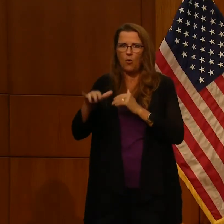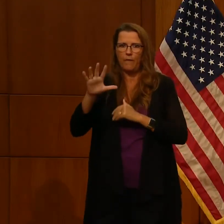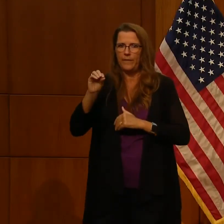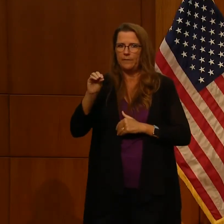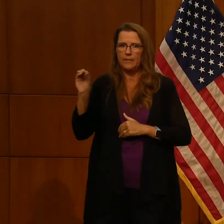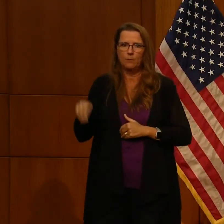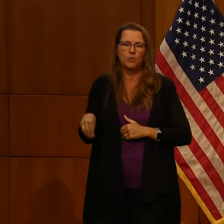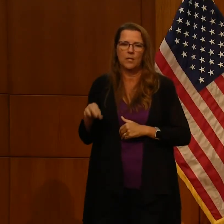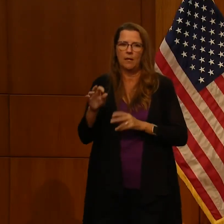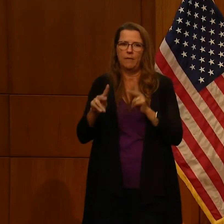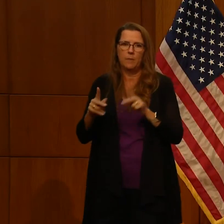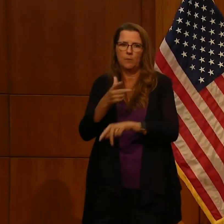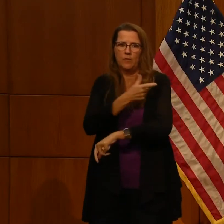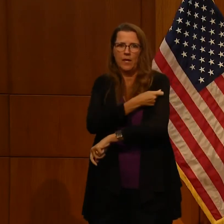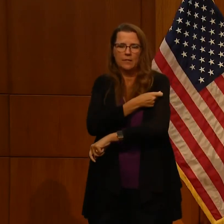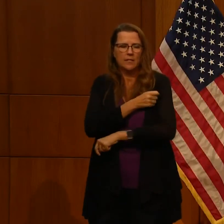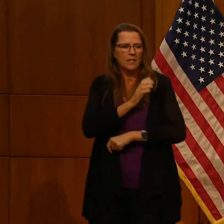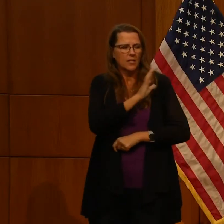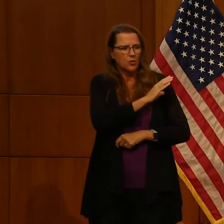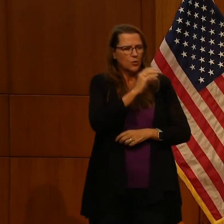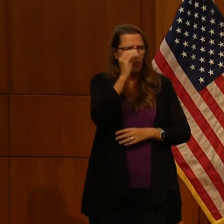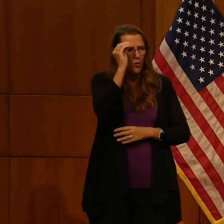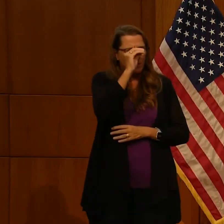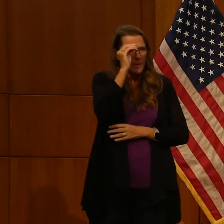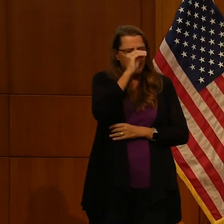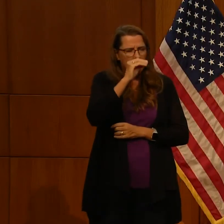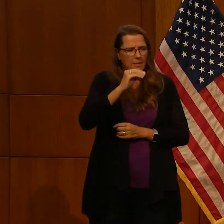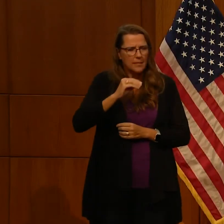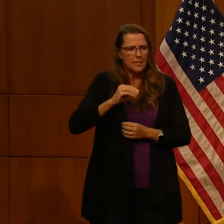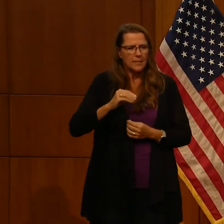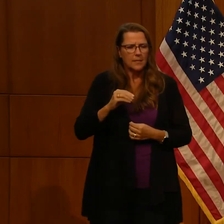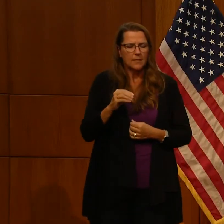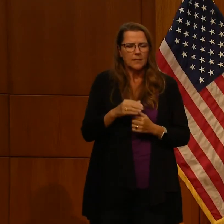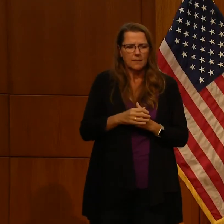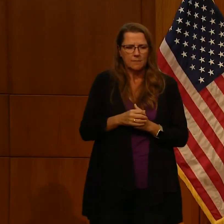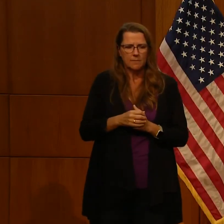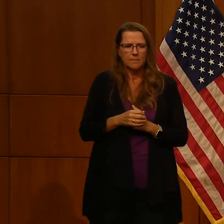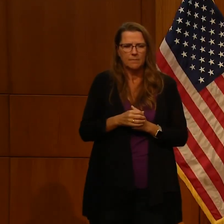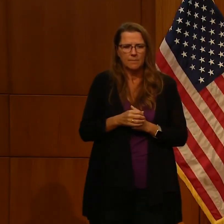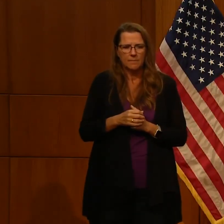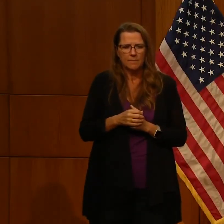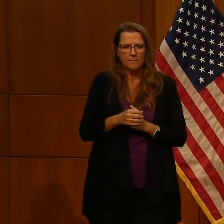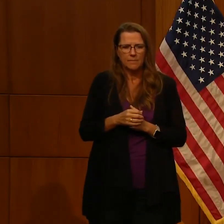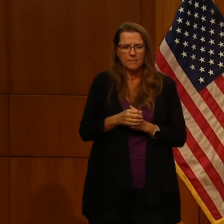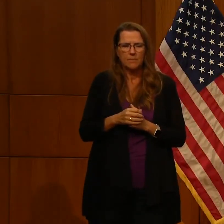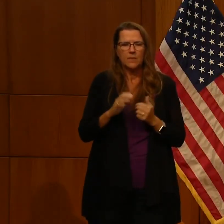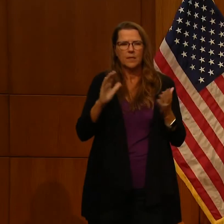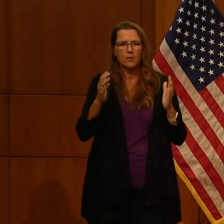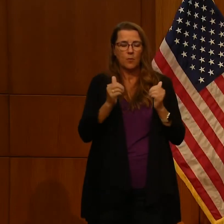PETERSBURG, WHERE THE NUMBER IS STILL A WAY BELOW 50. IN YOUR